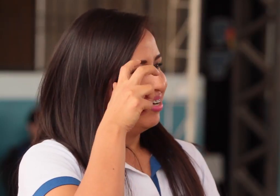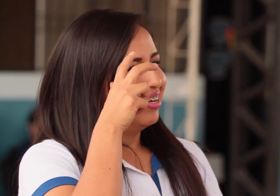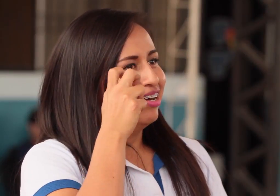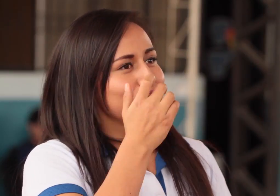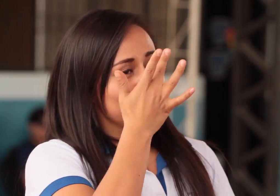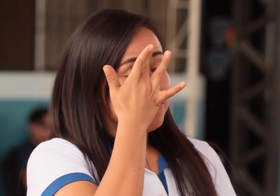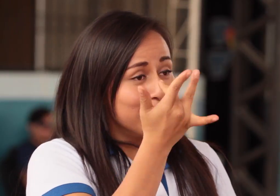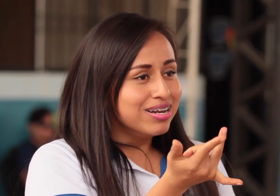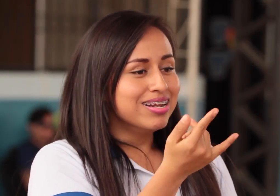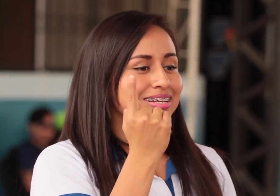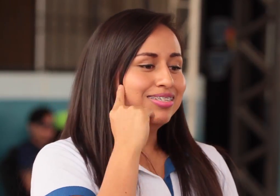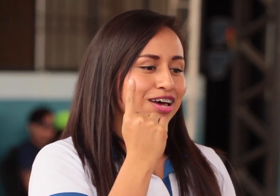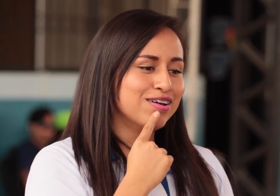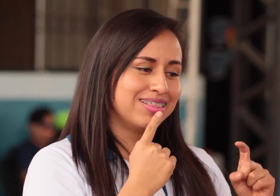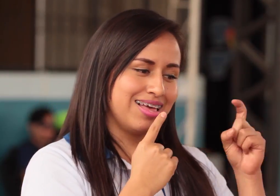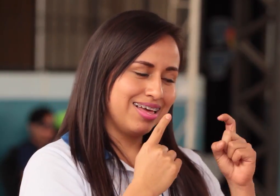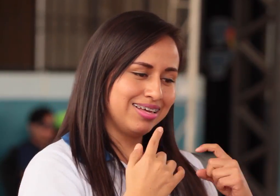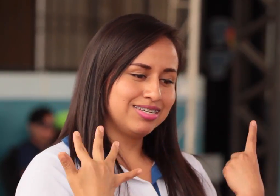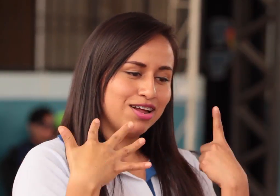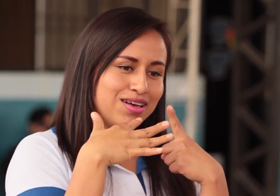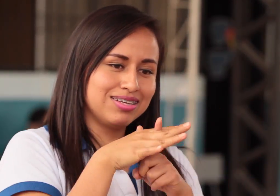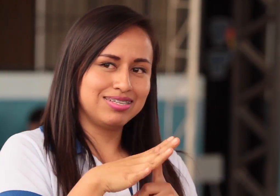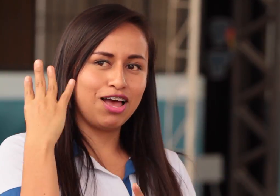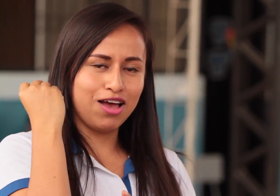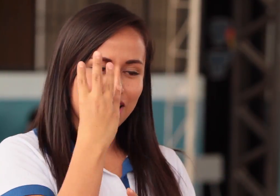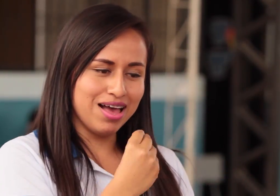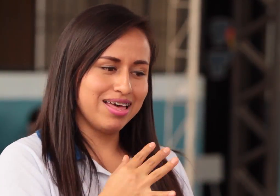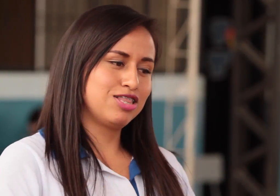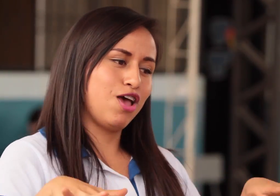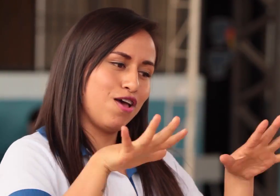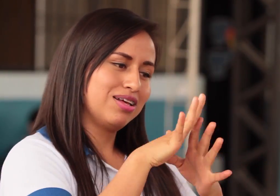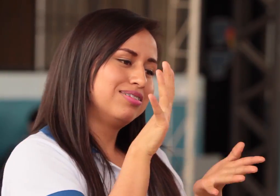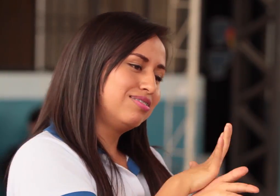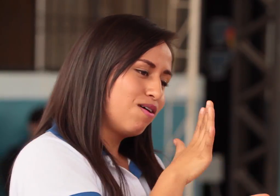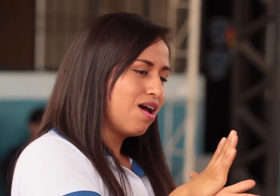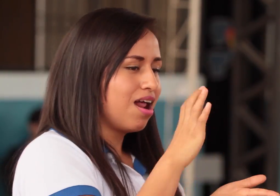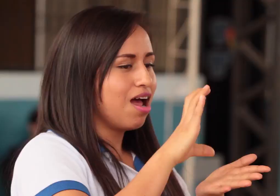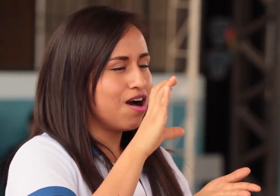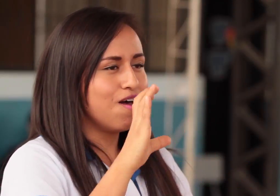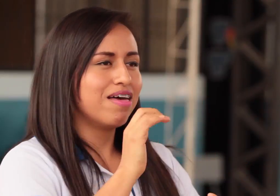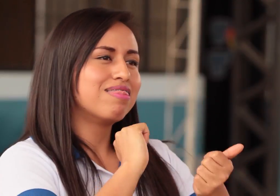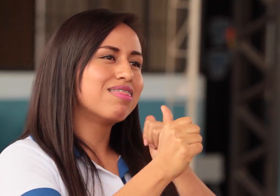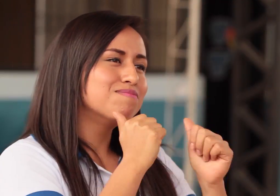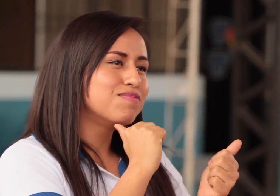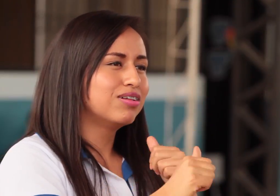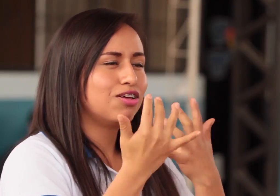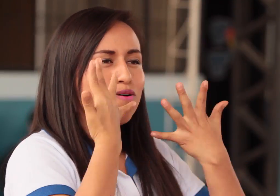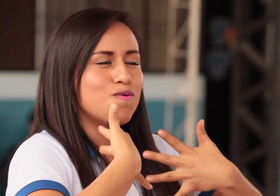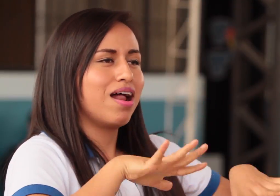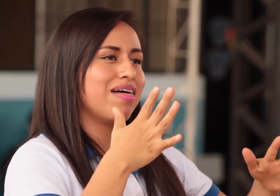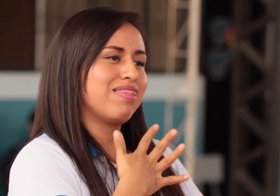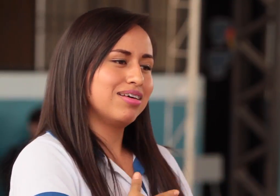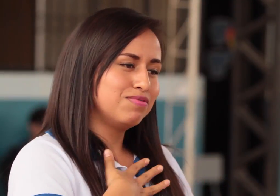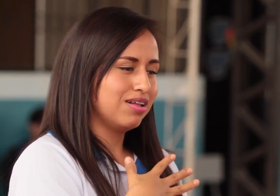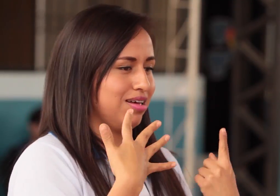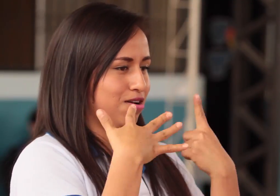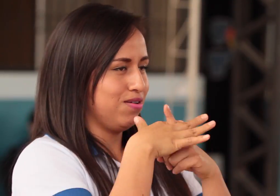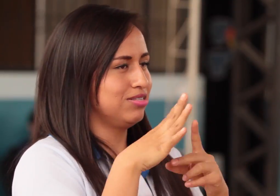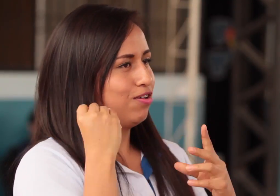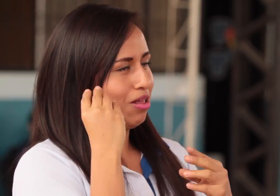I think so. They are included. Deaf people need inclusion with those who can hear, at schools, at high schools, in sports,